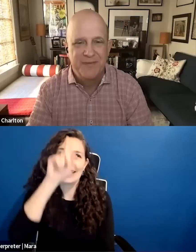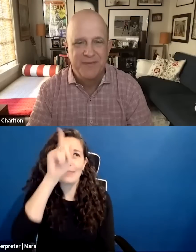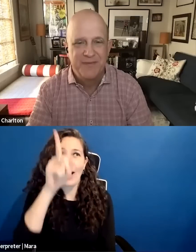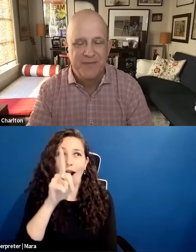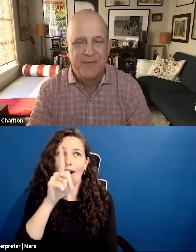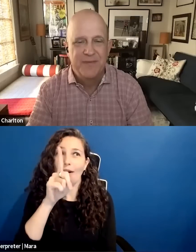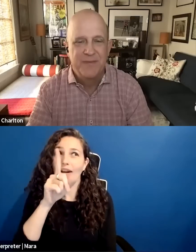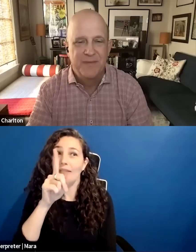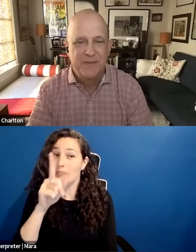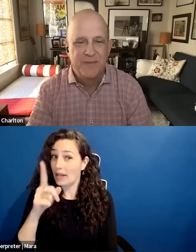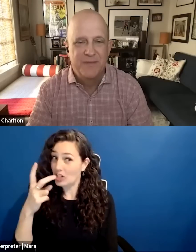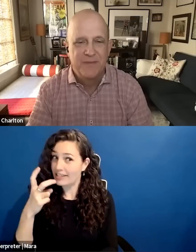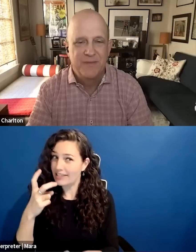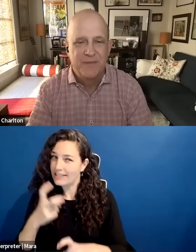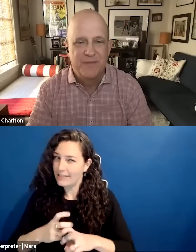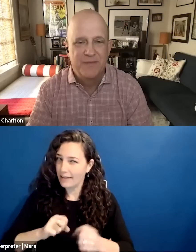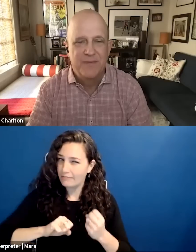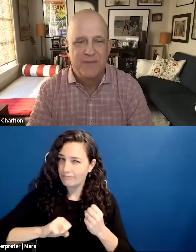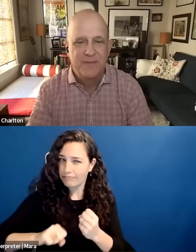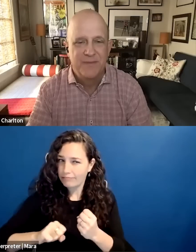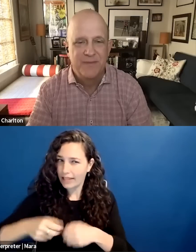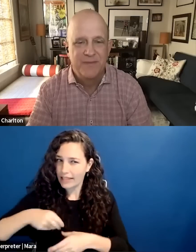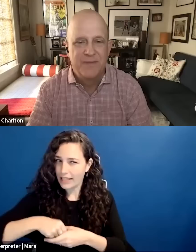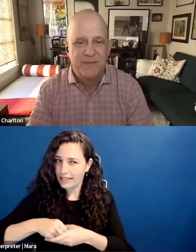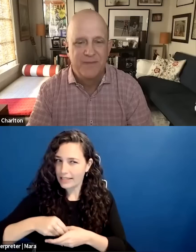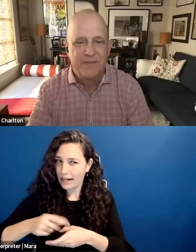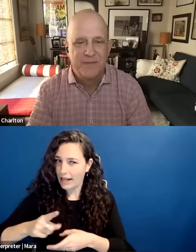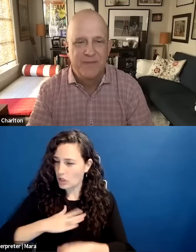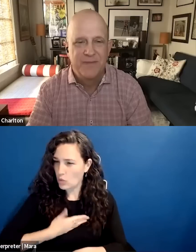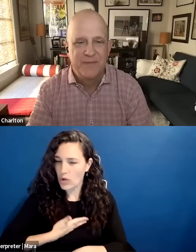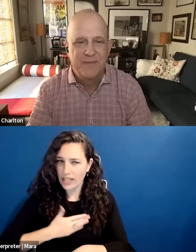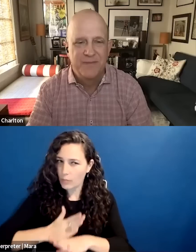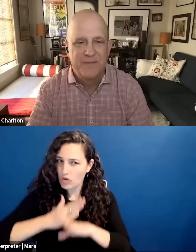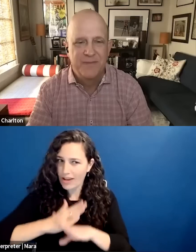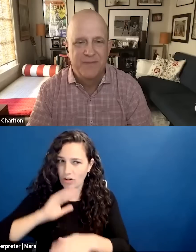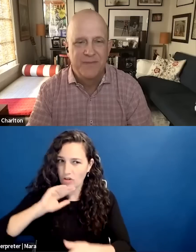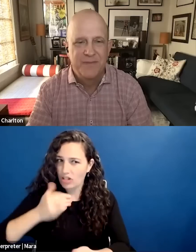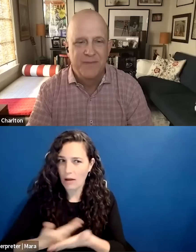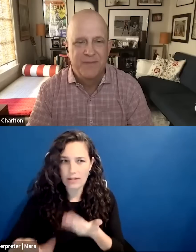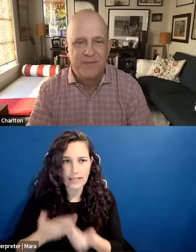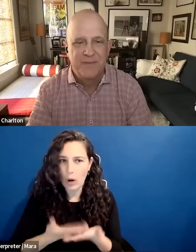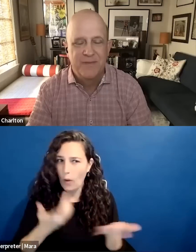and will do anything to protect her daughter, you know. And then in "Ryan's Last Dragon",